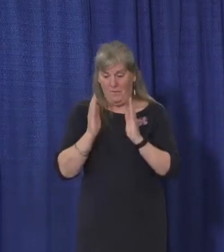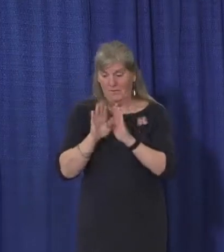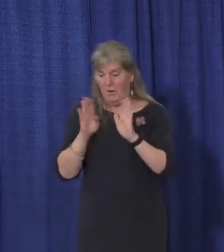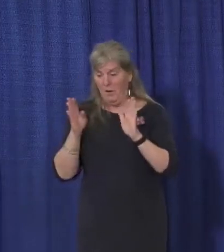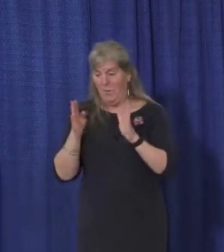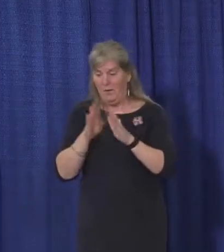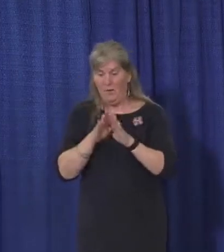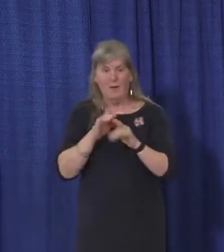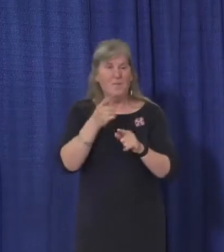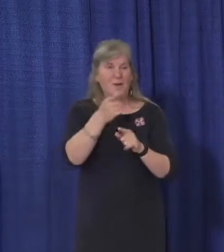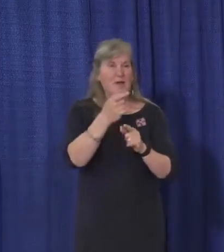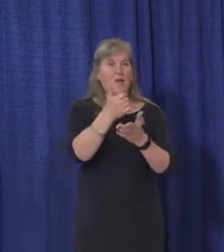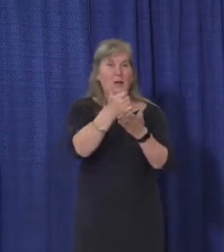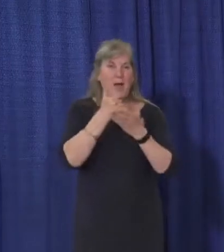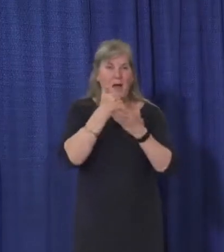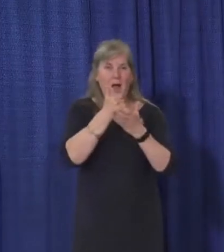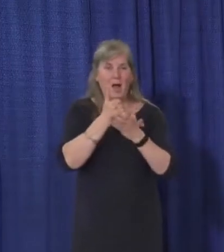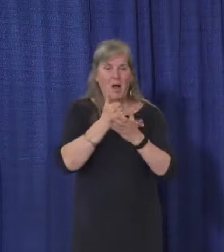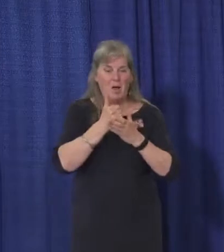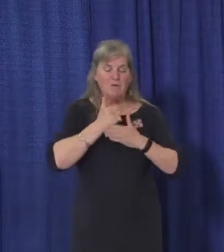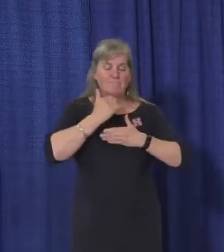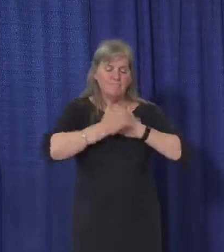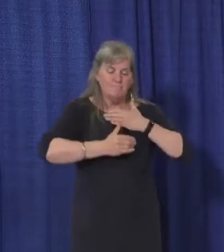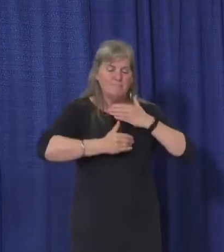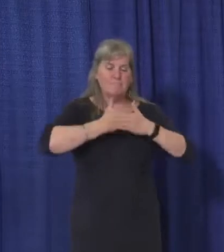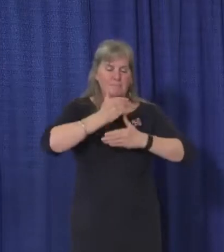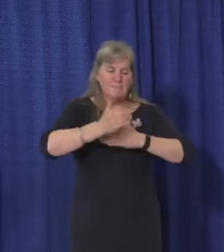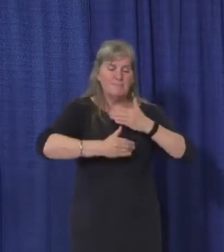course but we will be able to continue on our path and